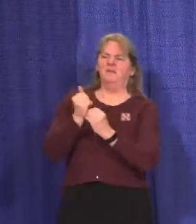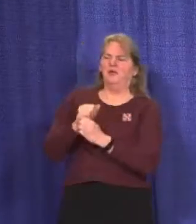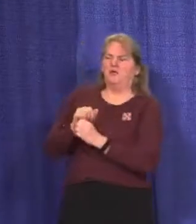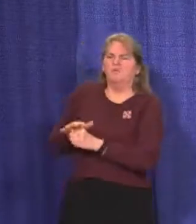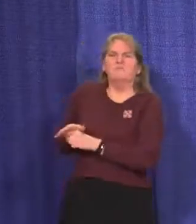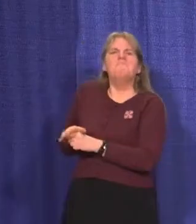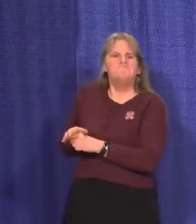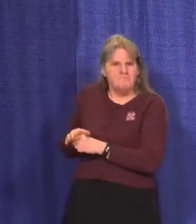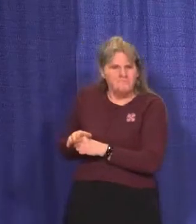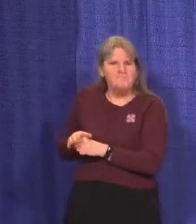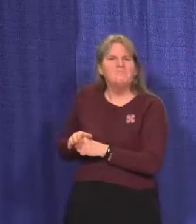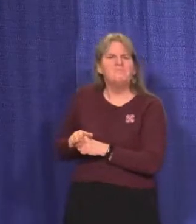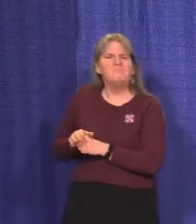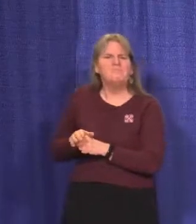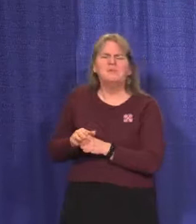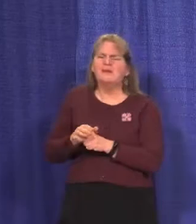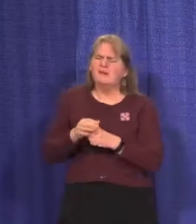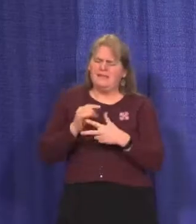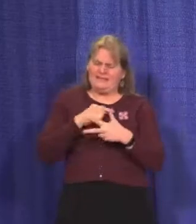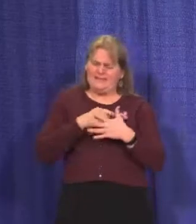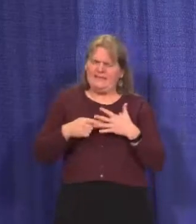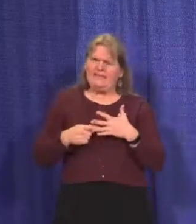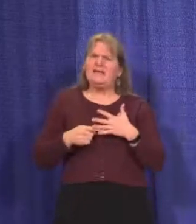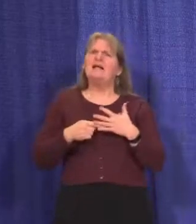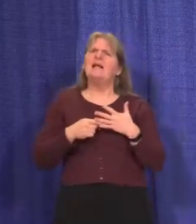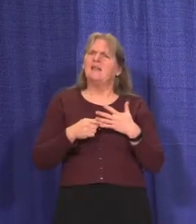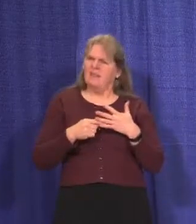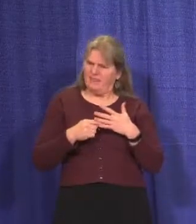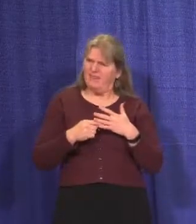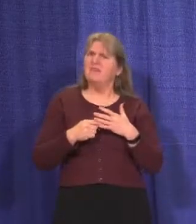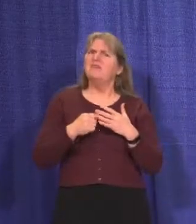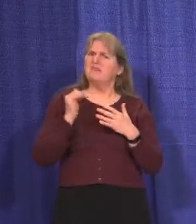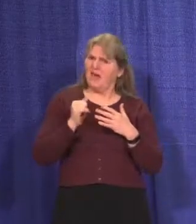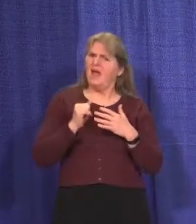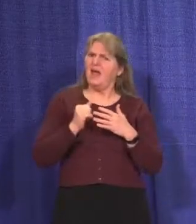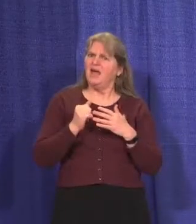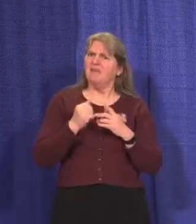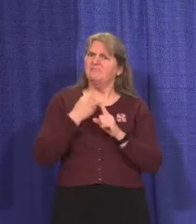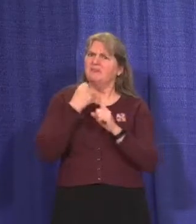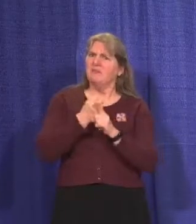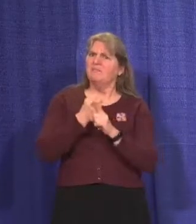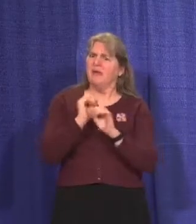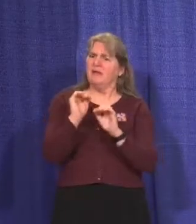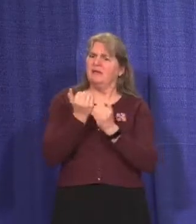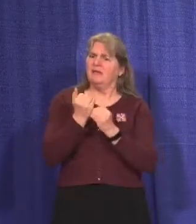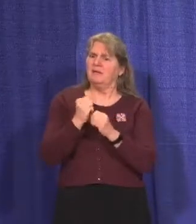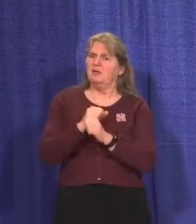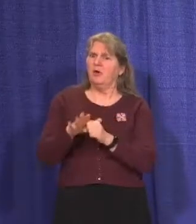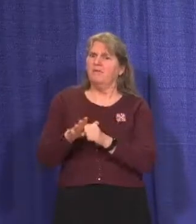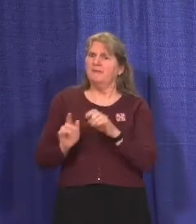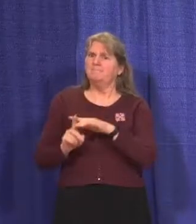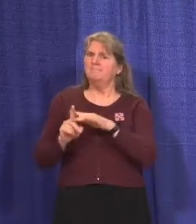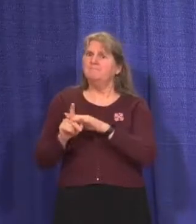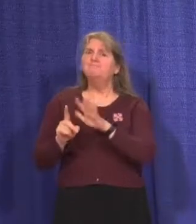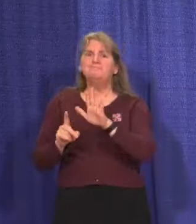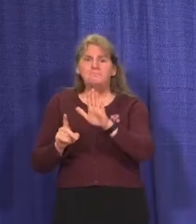keeping COVID at bay. We need to continue to push through the steps of winter and